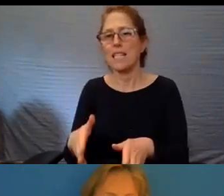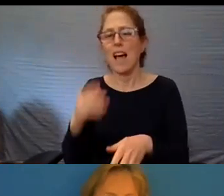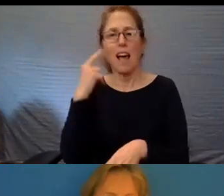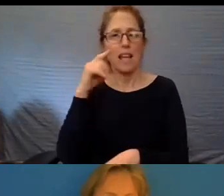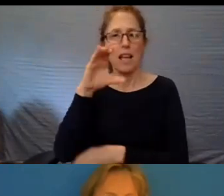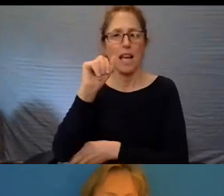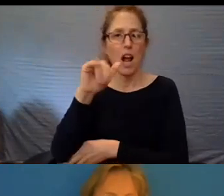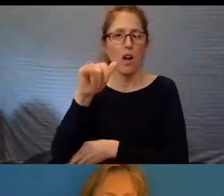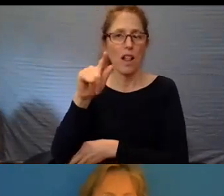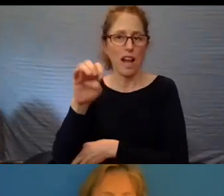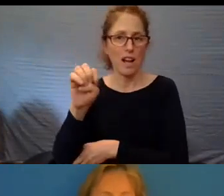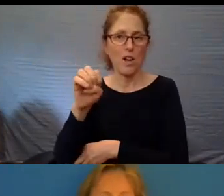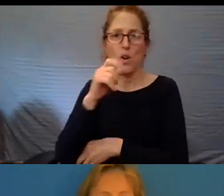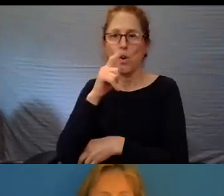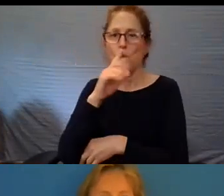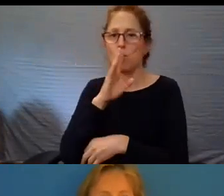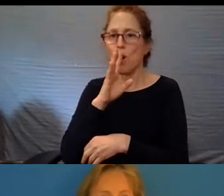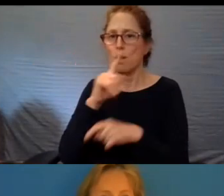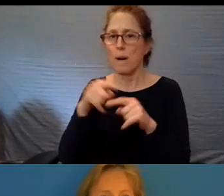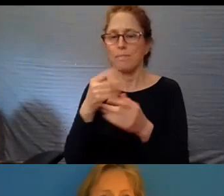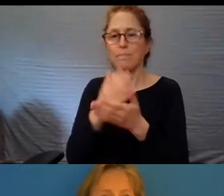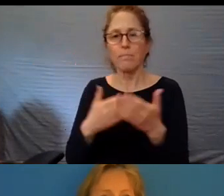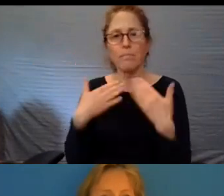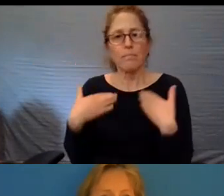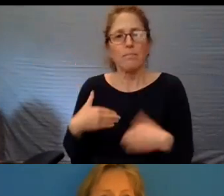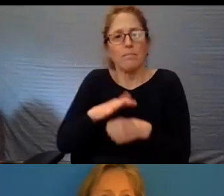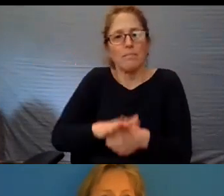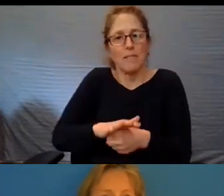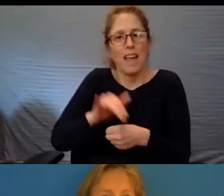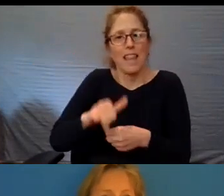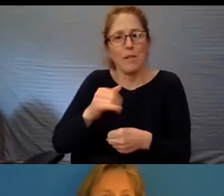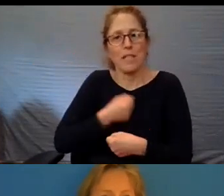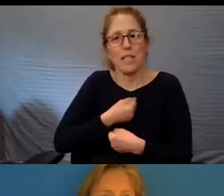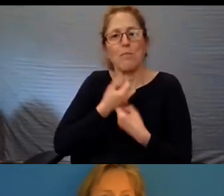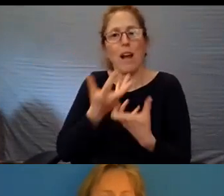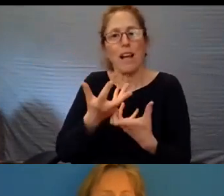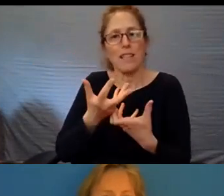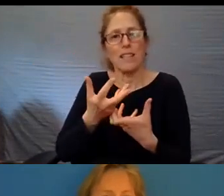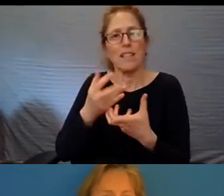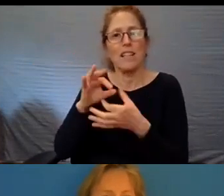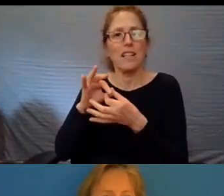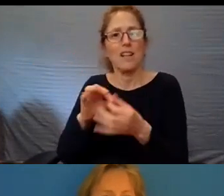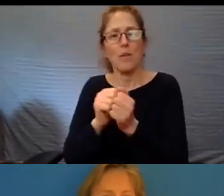talking about some of the ableism that was expressed around how horrible it is to stay